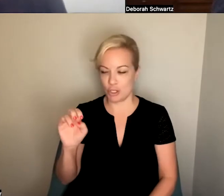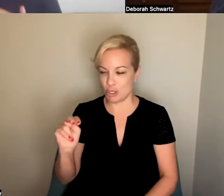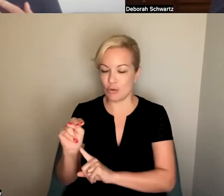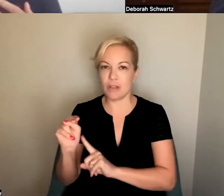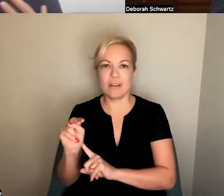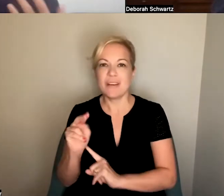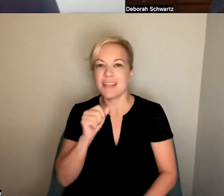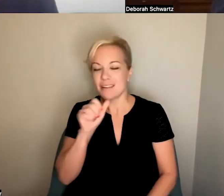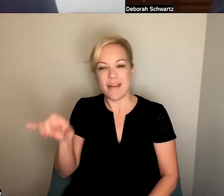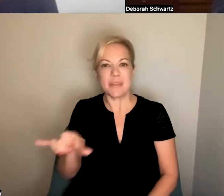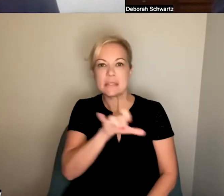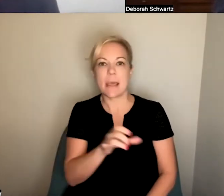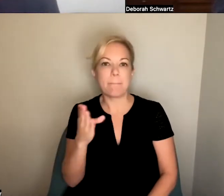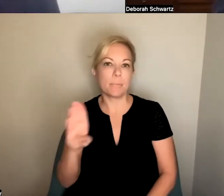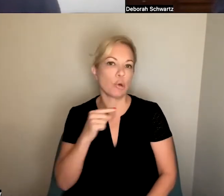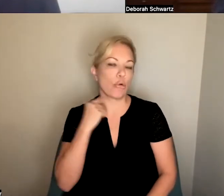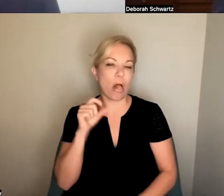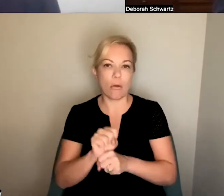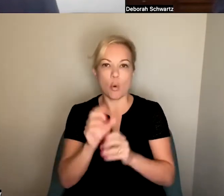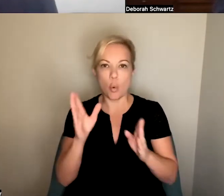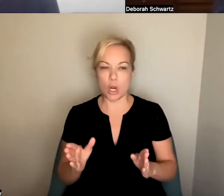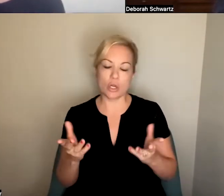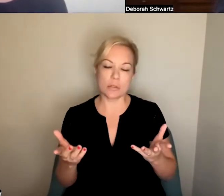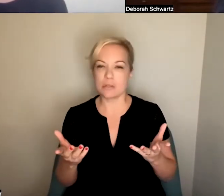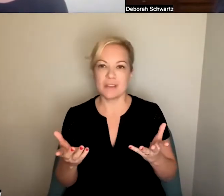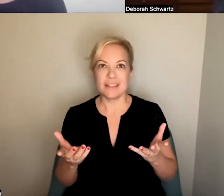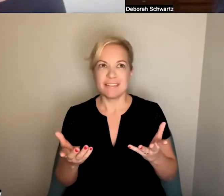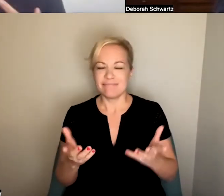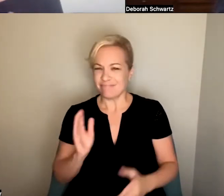the work we do is different. I think that's, you know, incredibly harmful, and it's not just